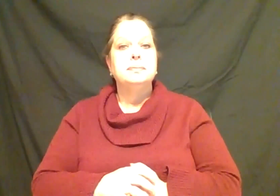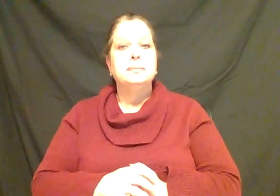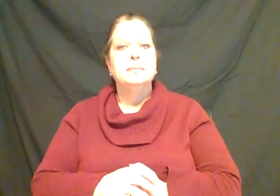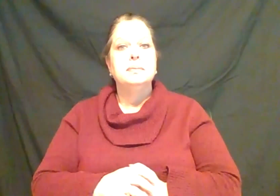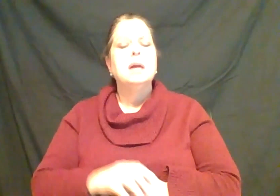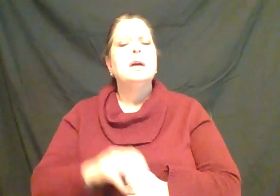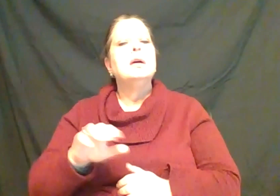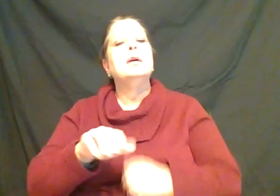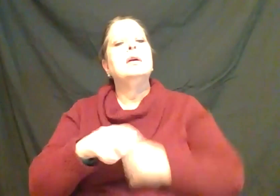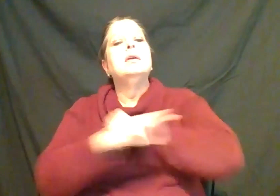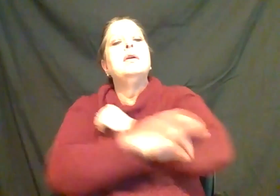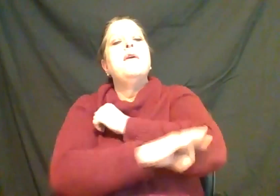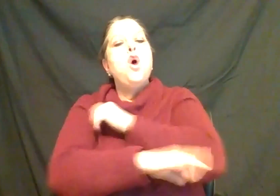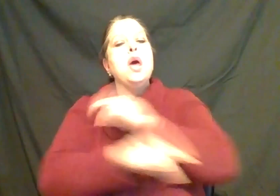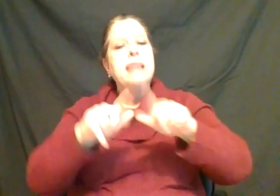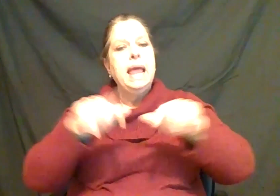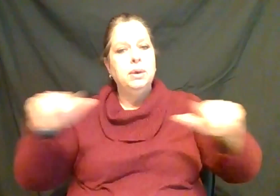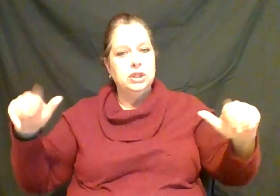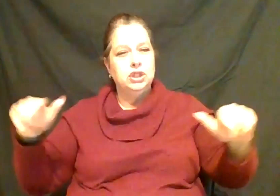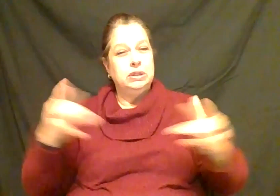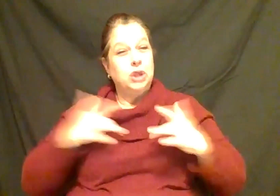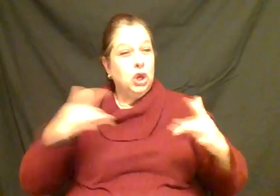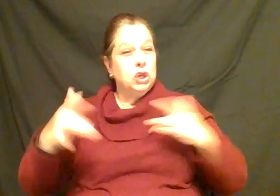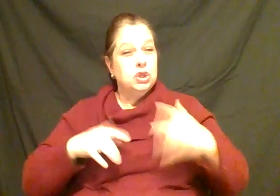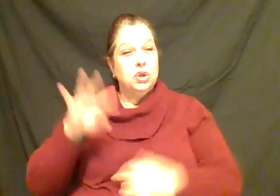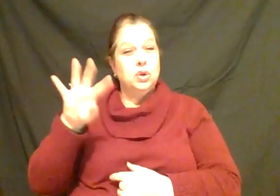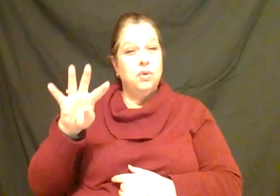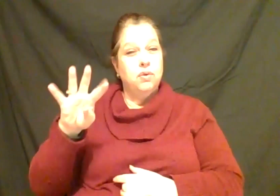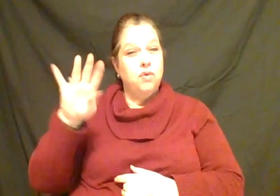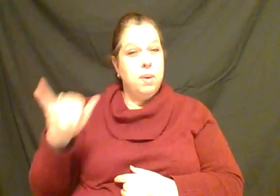and it's worded um with the four by four with mr laney and mr jameson you have noted several times